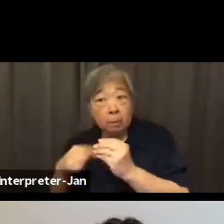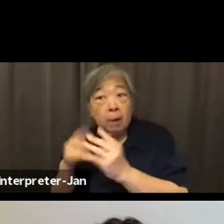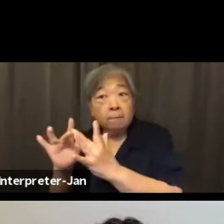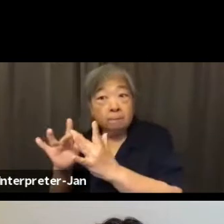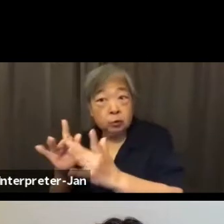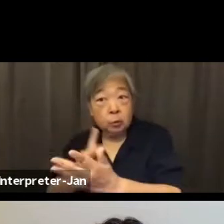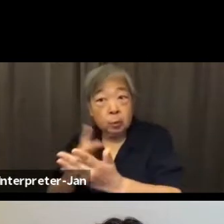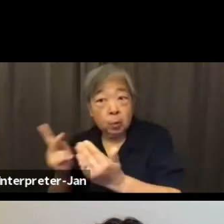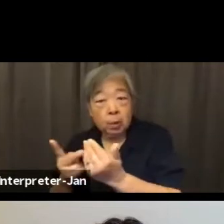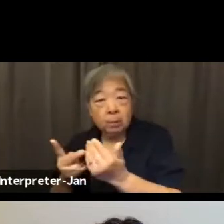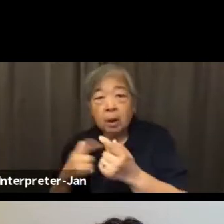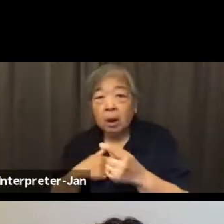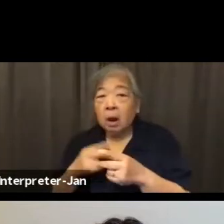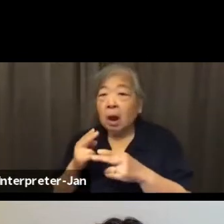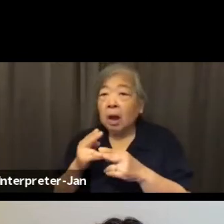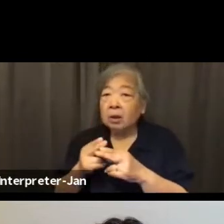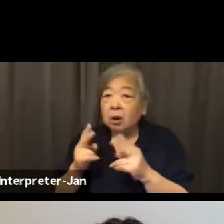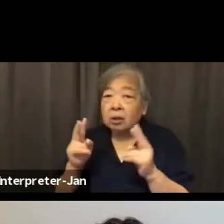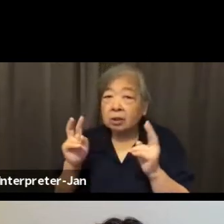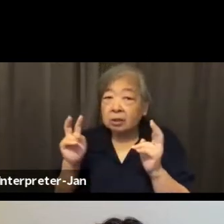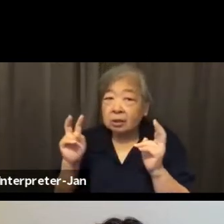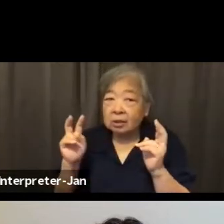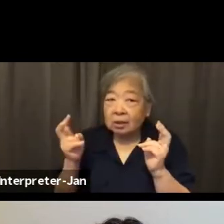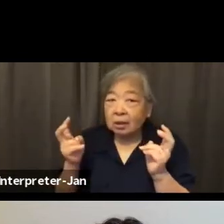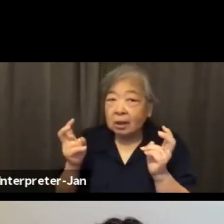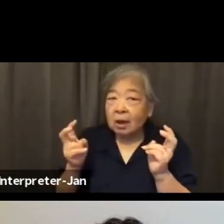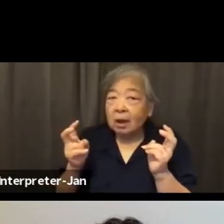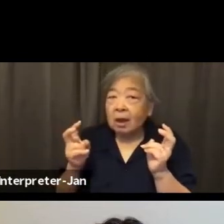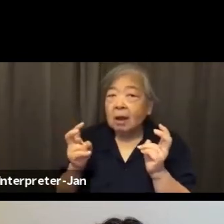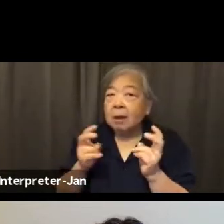what I call, air quotes, pre virtual programming practices.